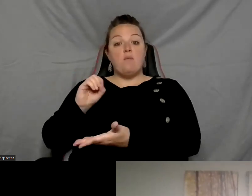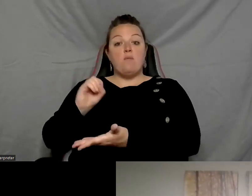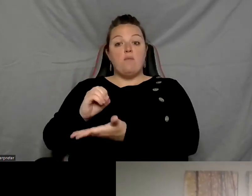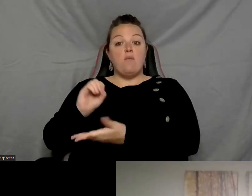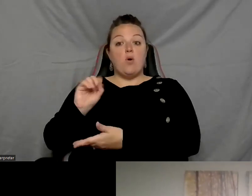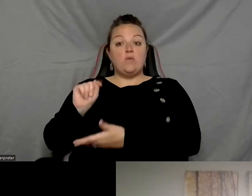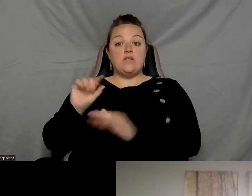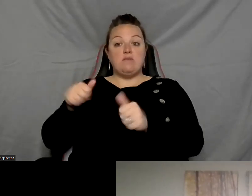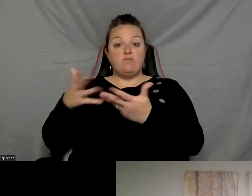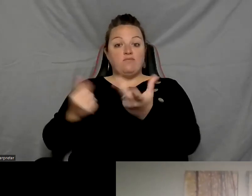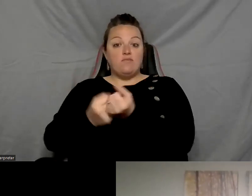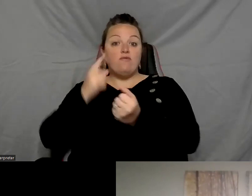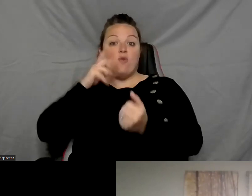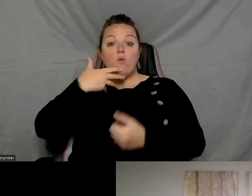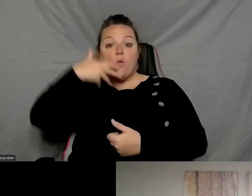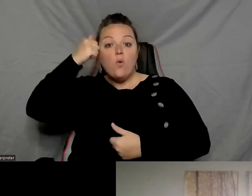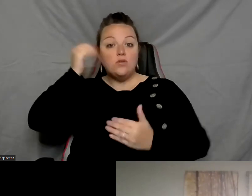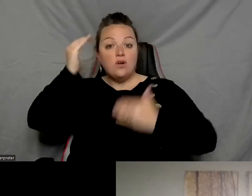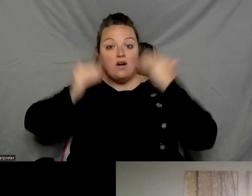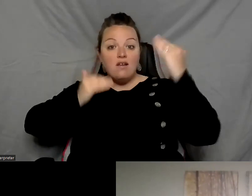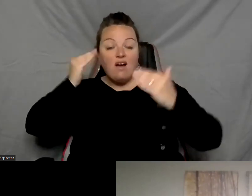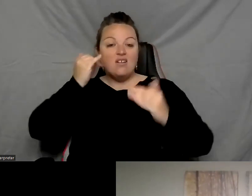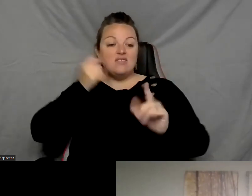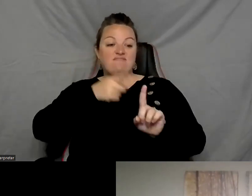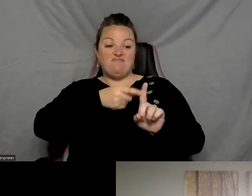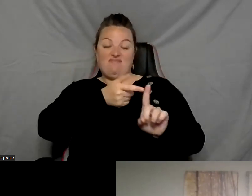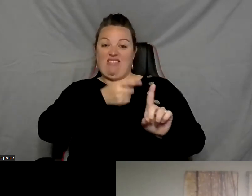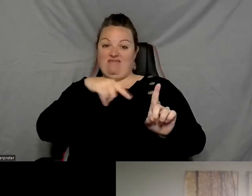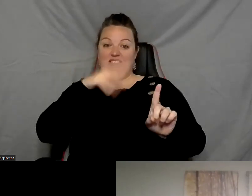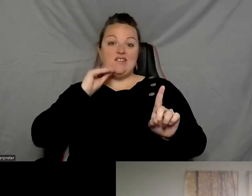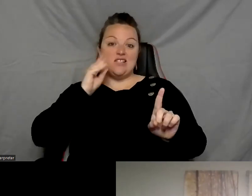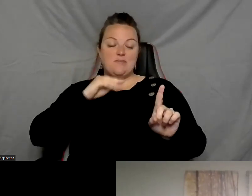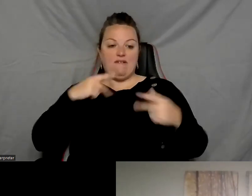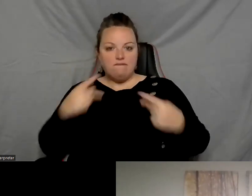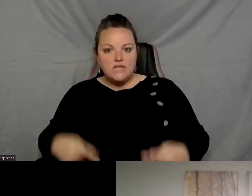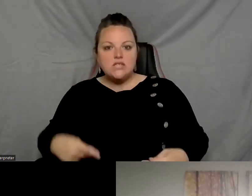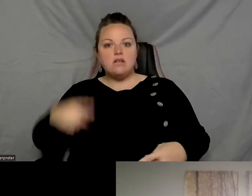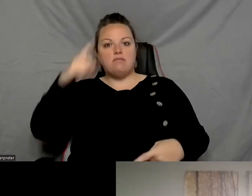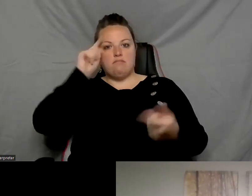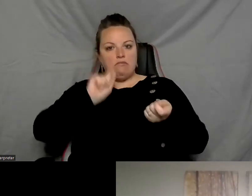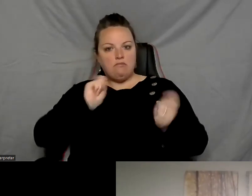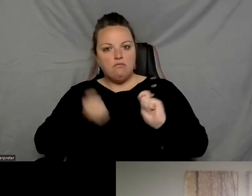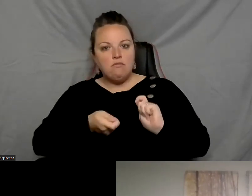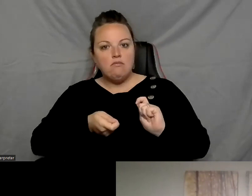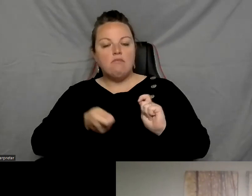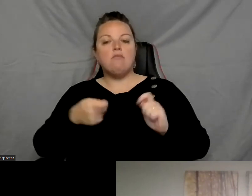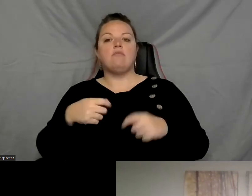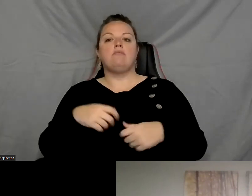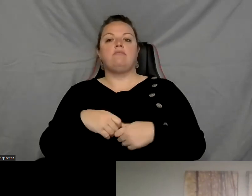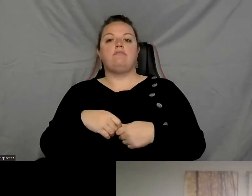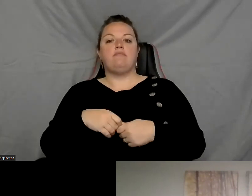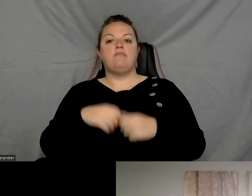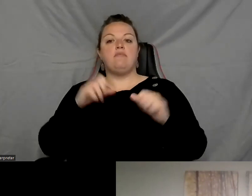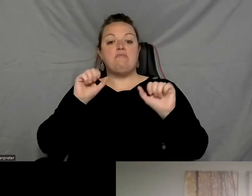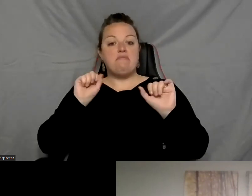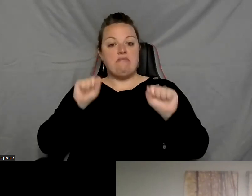adults who are experiencing physical or cognitive changes to be able to age in place safely